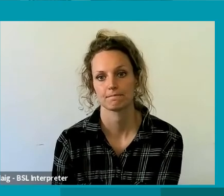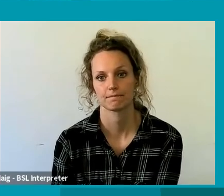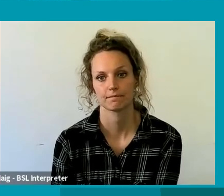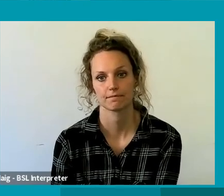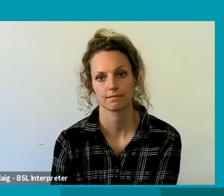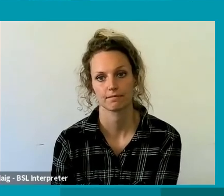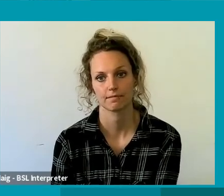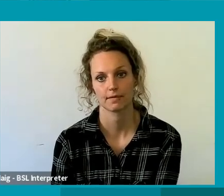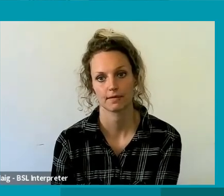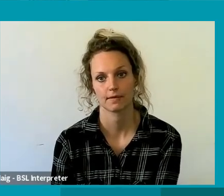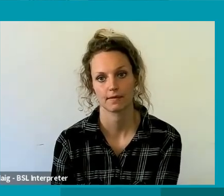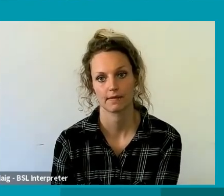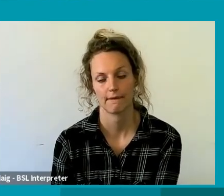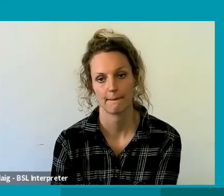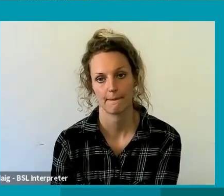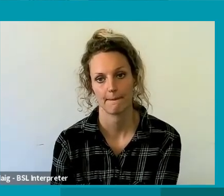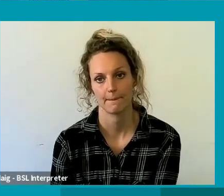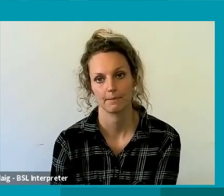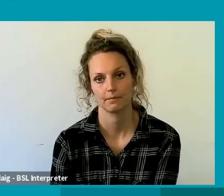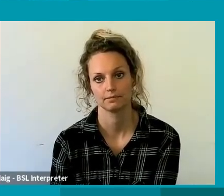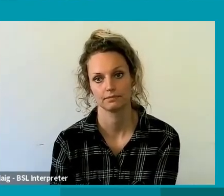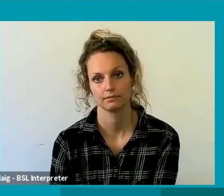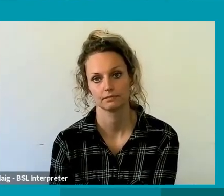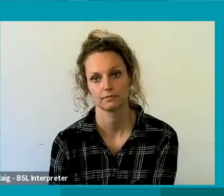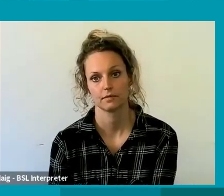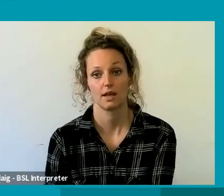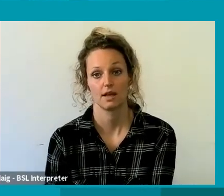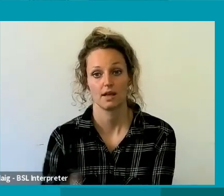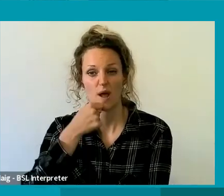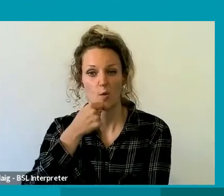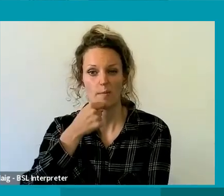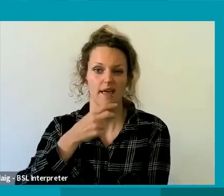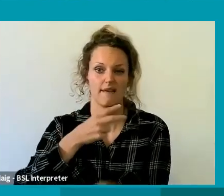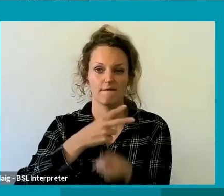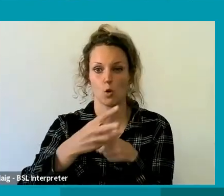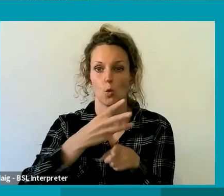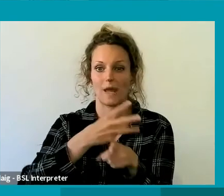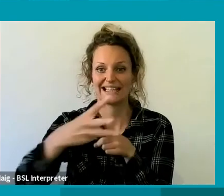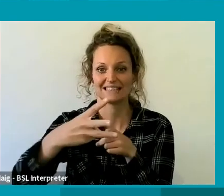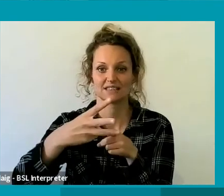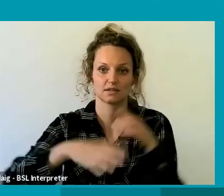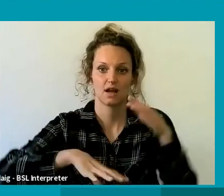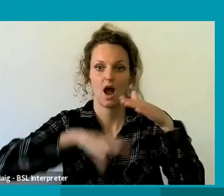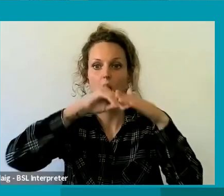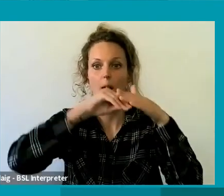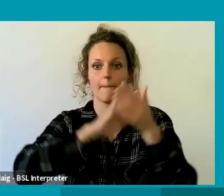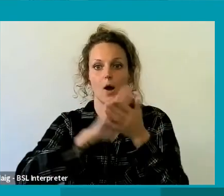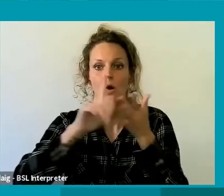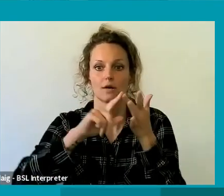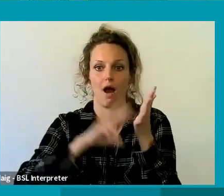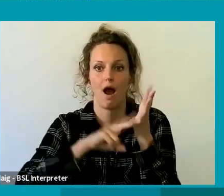point this will be available on the hive, sort of within the next few weeks. That right Toby absolutely OK.